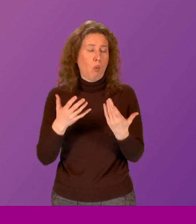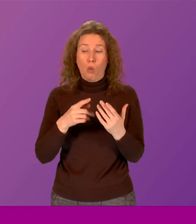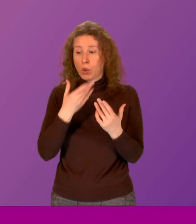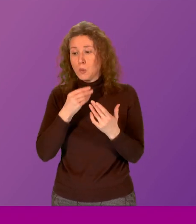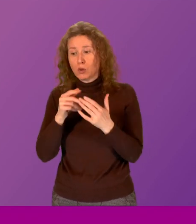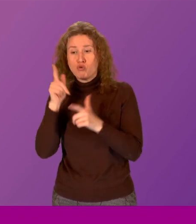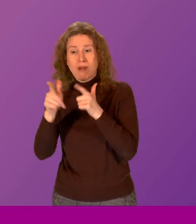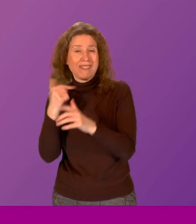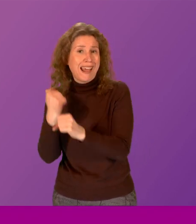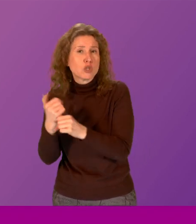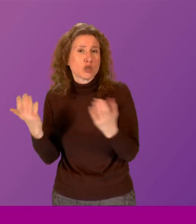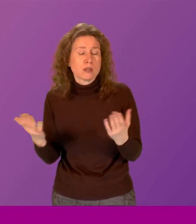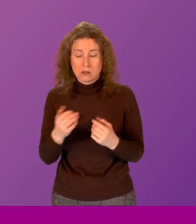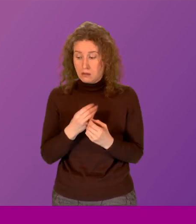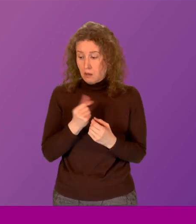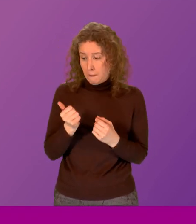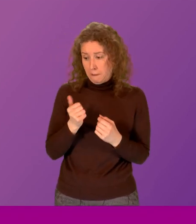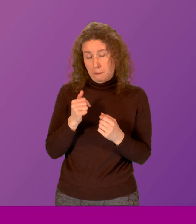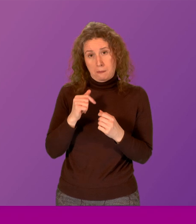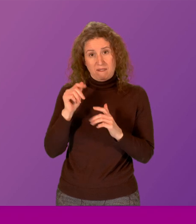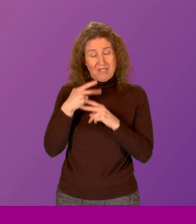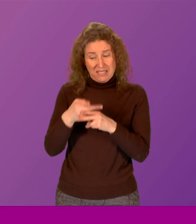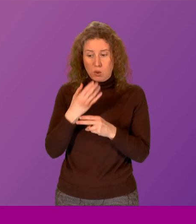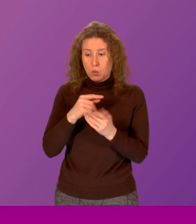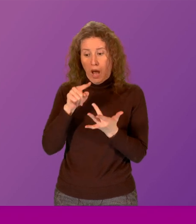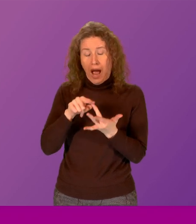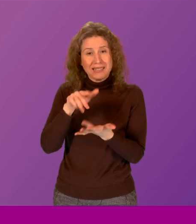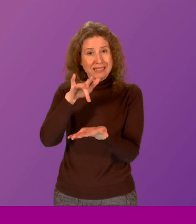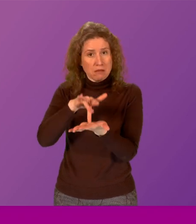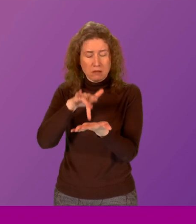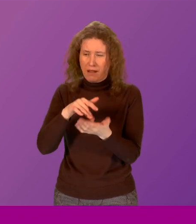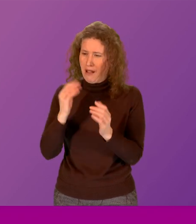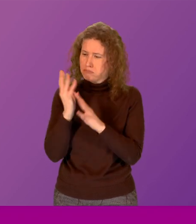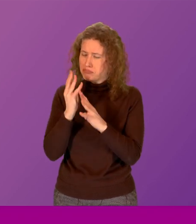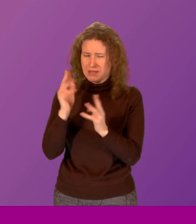The number of visitors using iCentres has dropped significantly over several years,